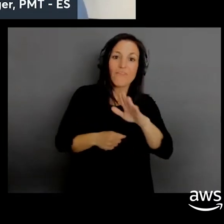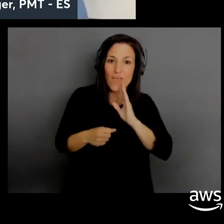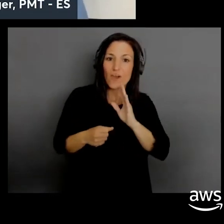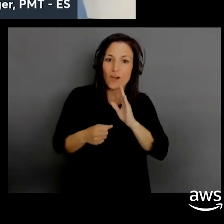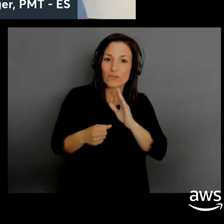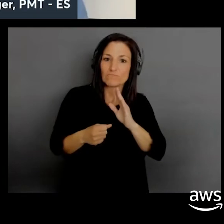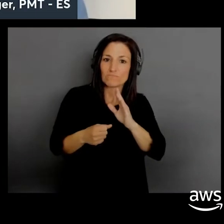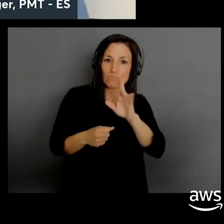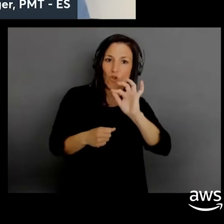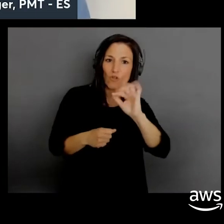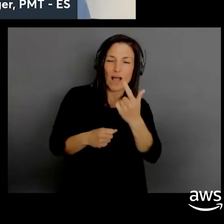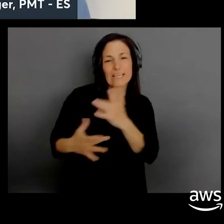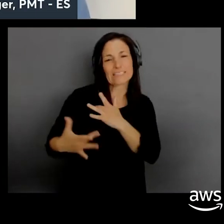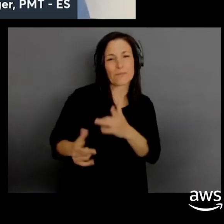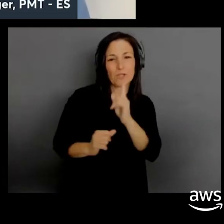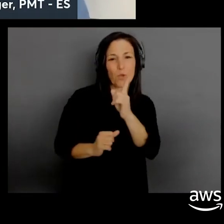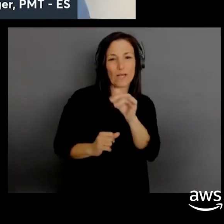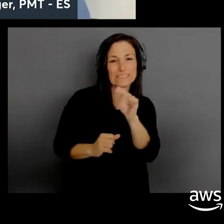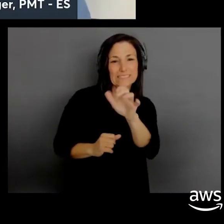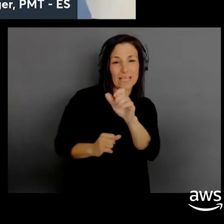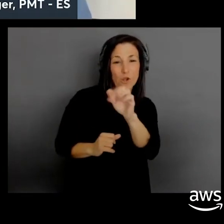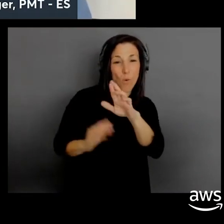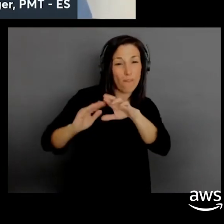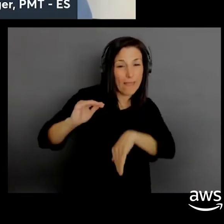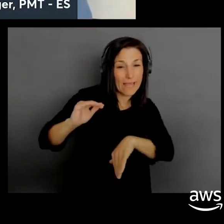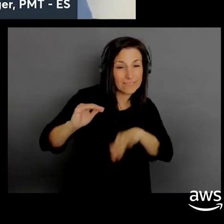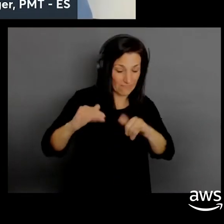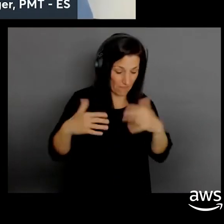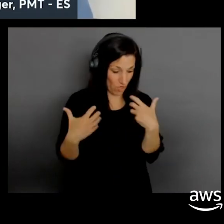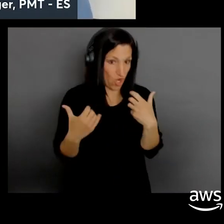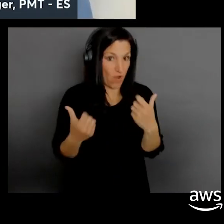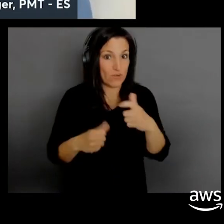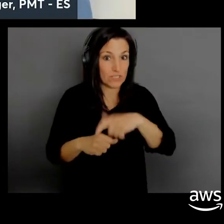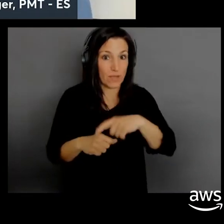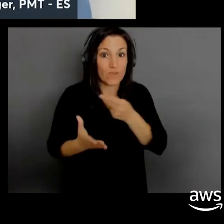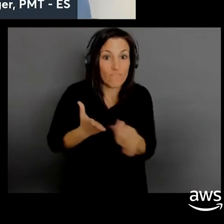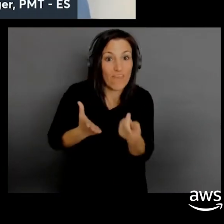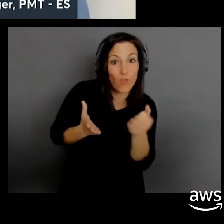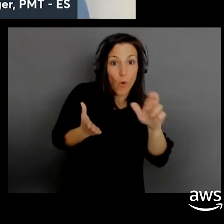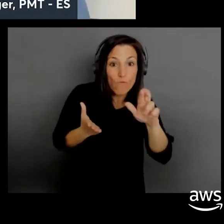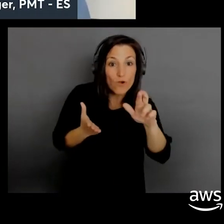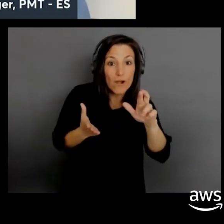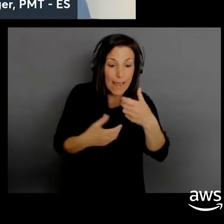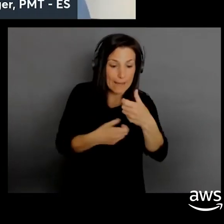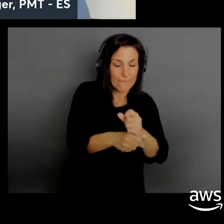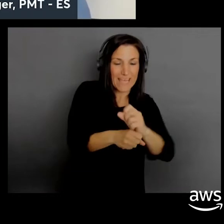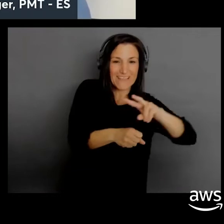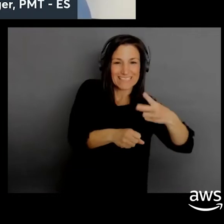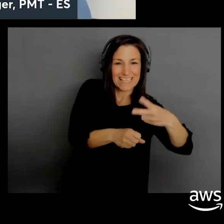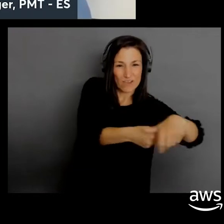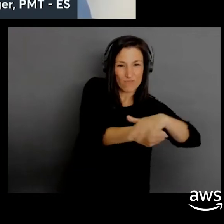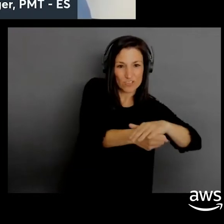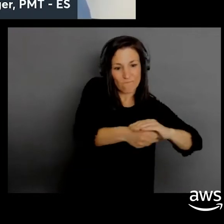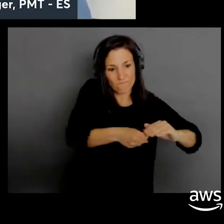And the recovery time, the amount of time it takes to failover and make one of the secondary regions fully functional to take reads and writes